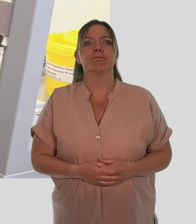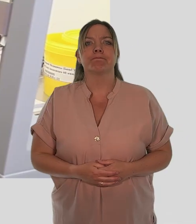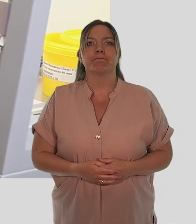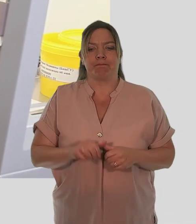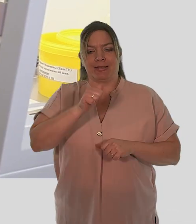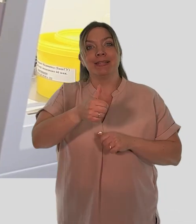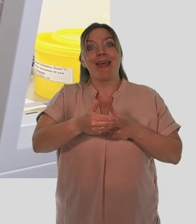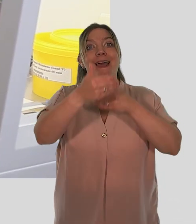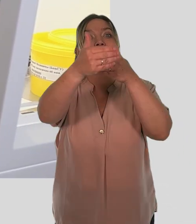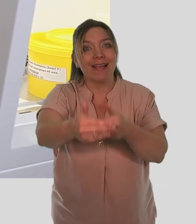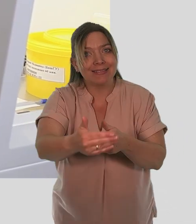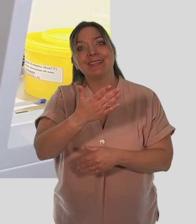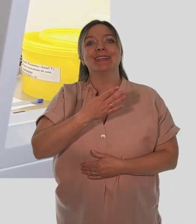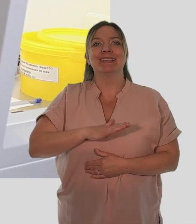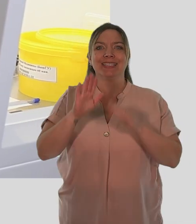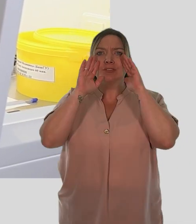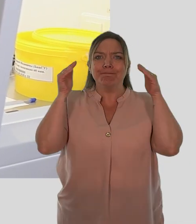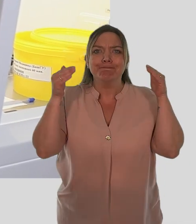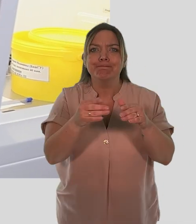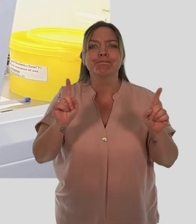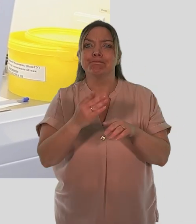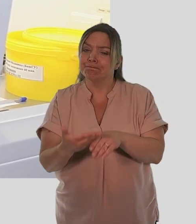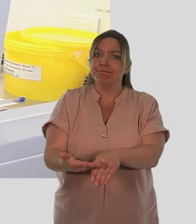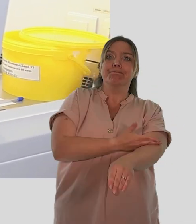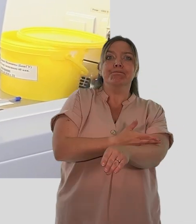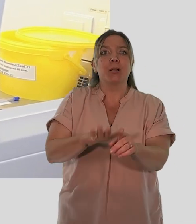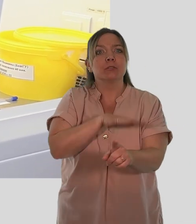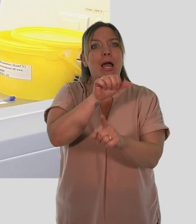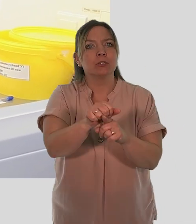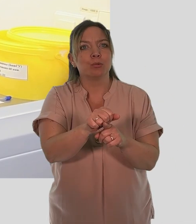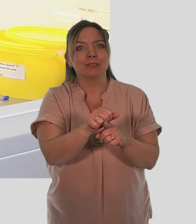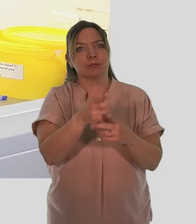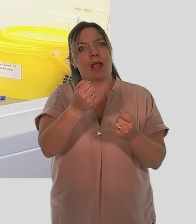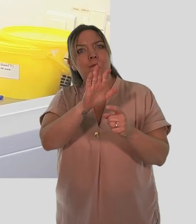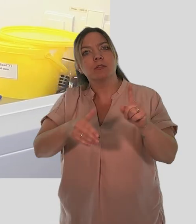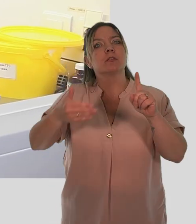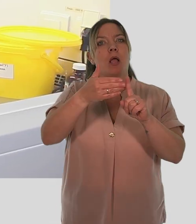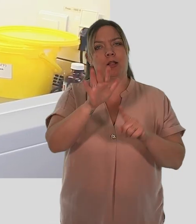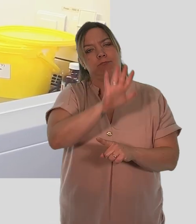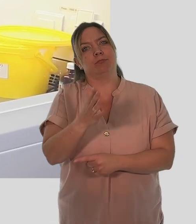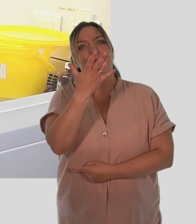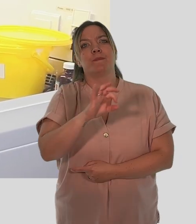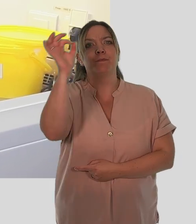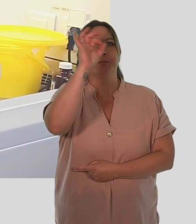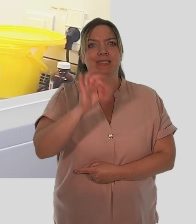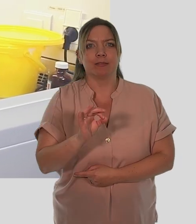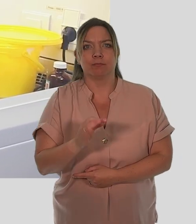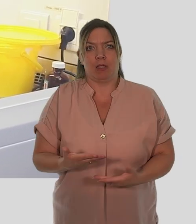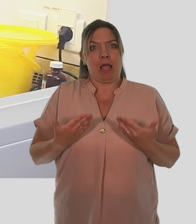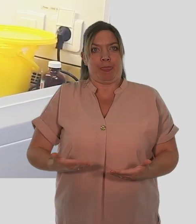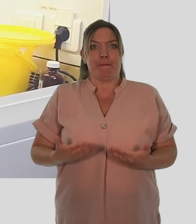Our next focus clearly is on dementia research and innovation, and for this we need clear improvements in infrastructure.